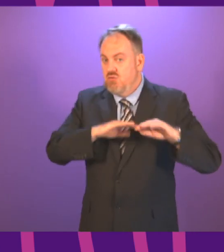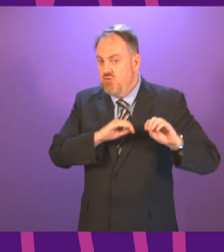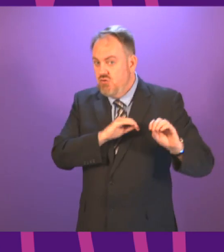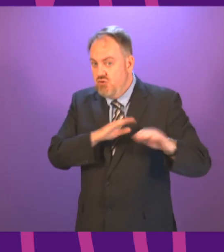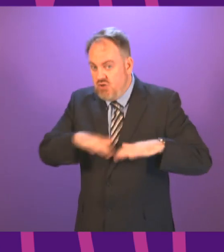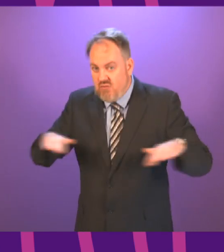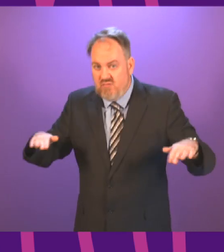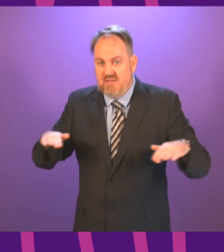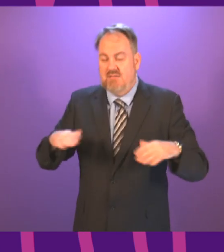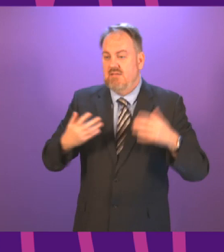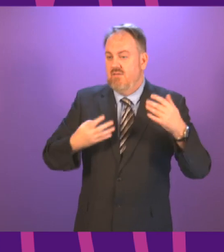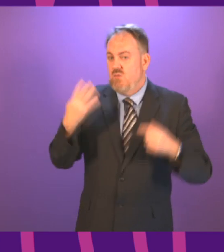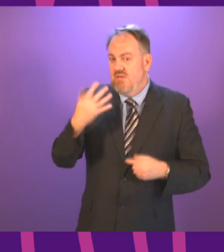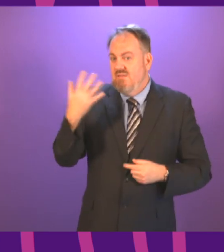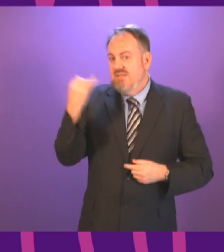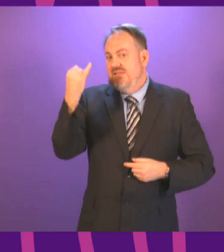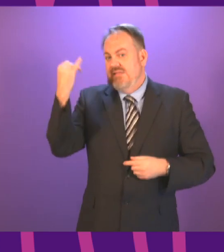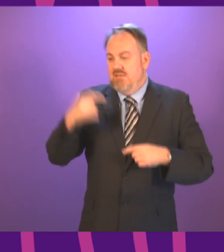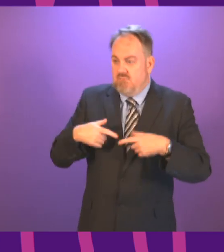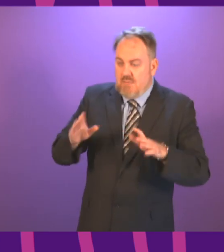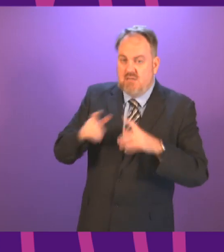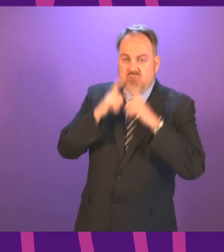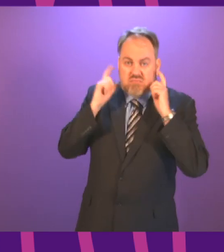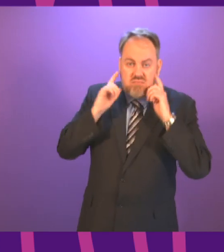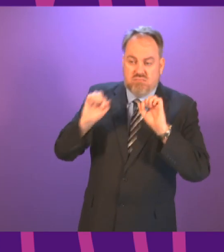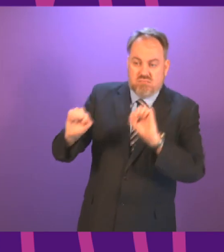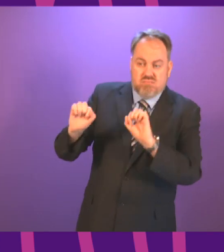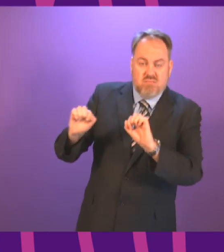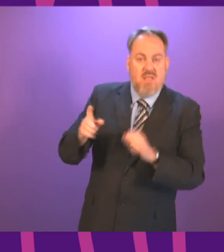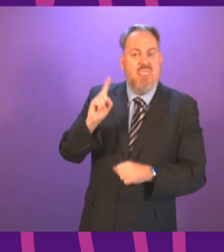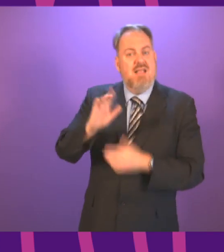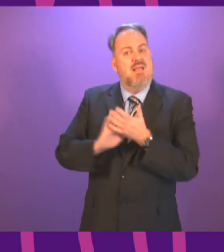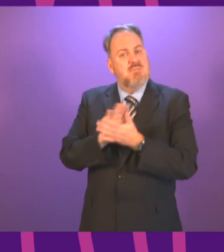pupils, that is important. We recognise across the chamber that, in the consideration of